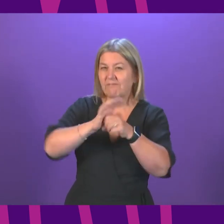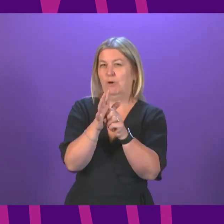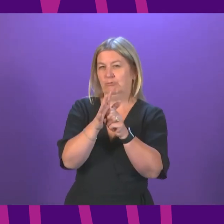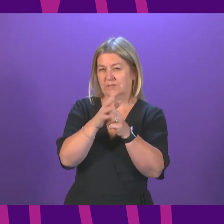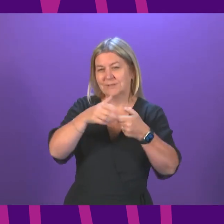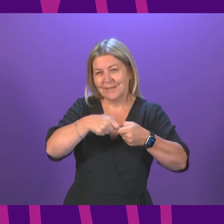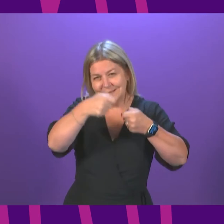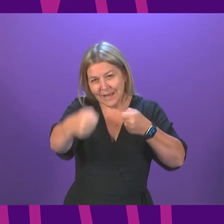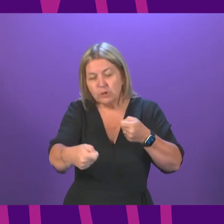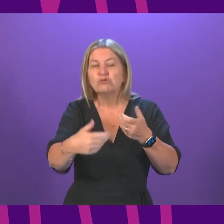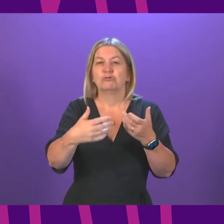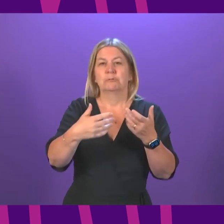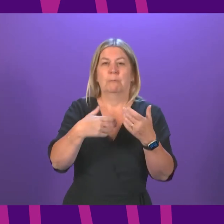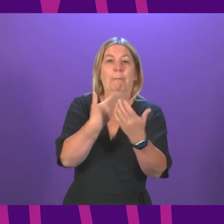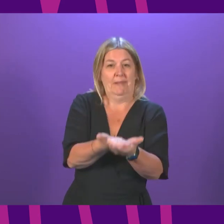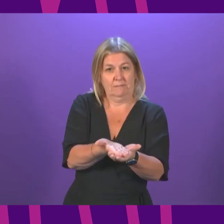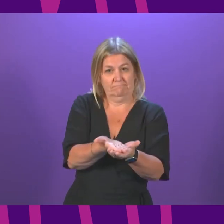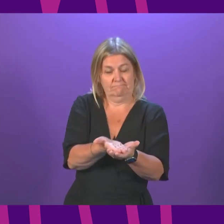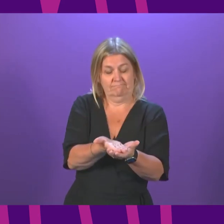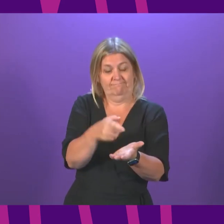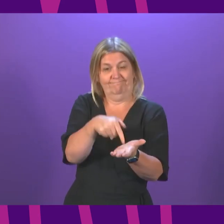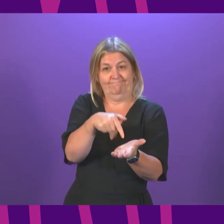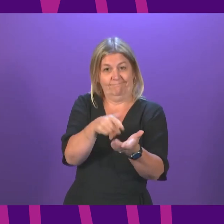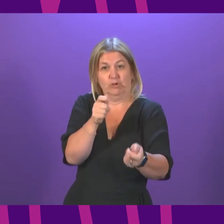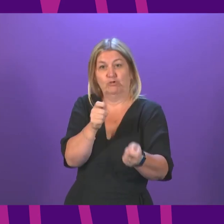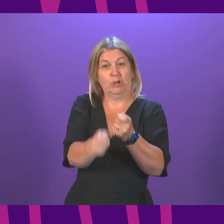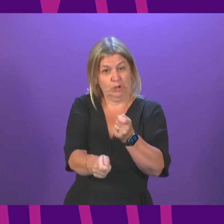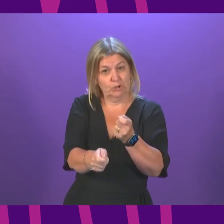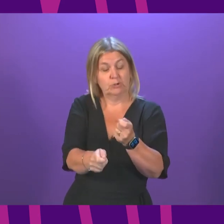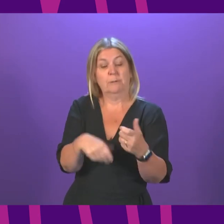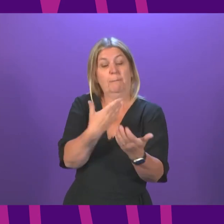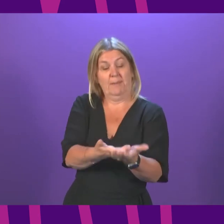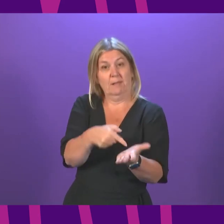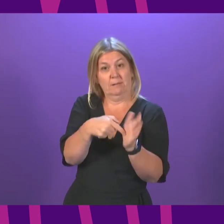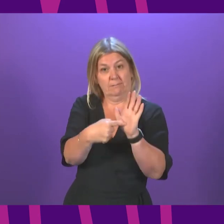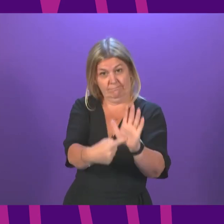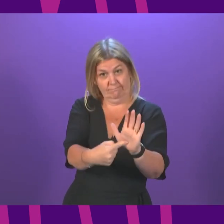Bill. In dealing with amendments, members should have the bill as amended at stage 2—“SP